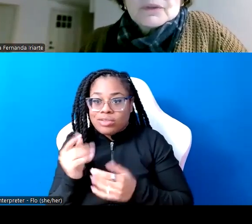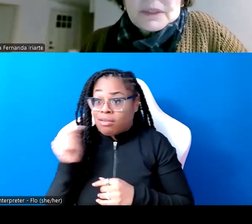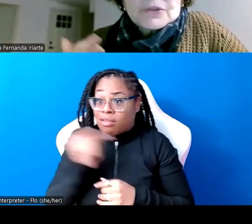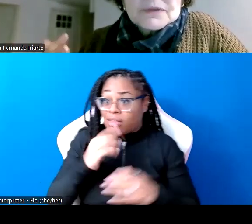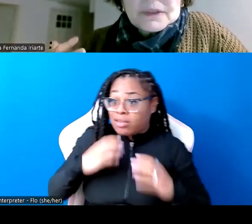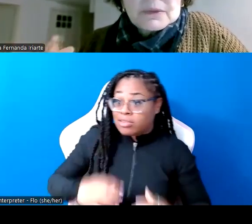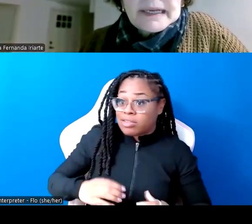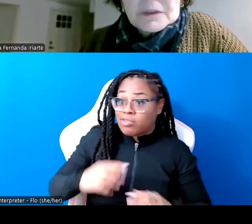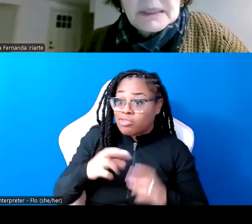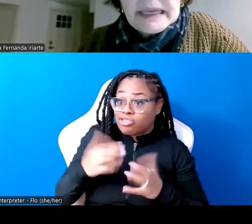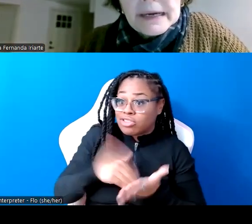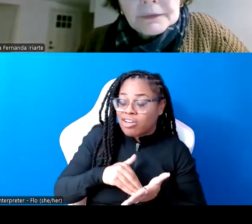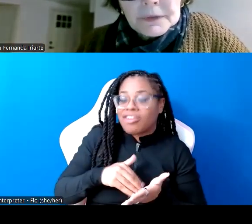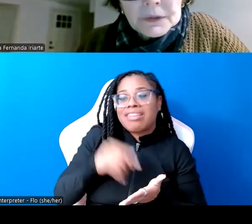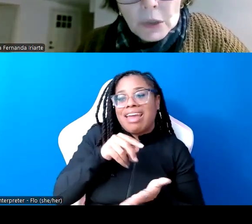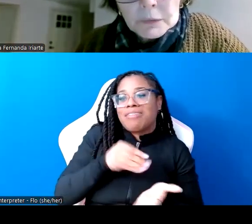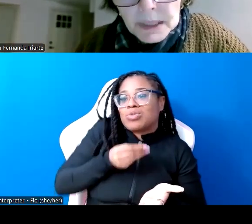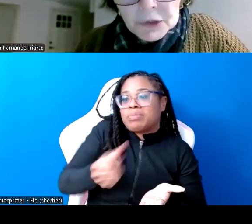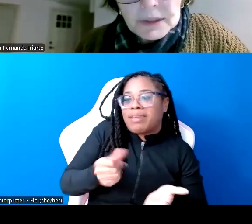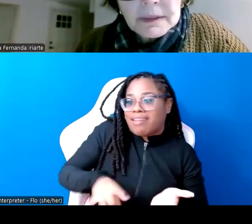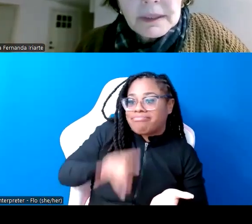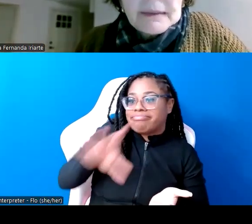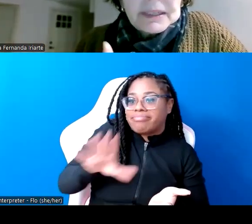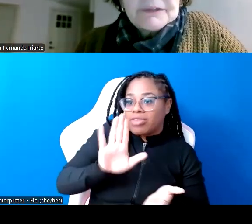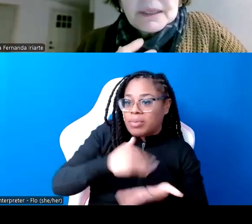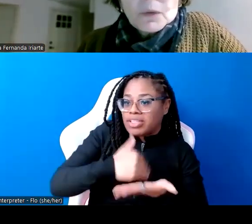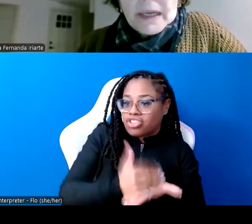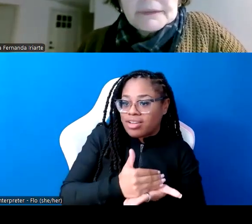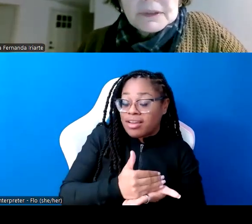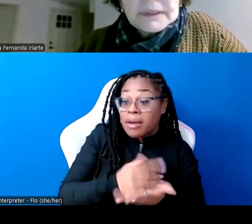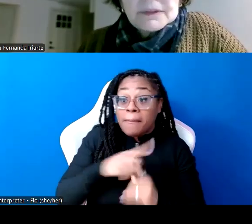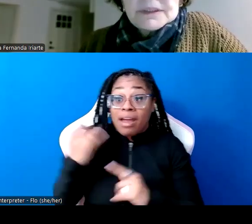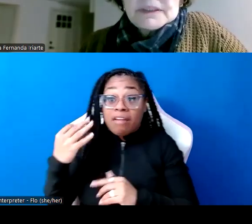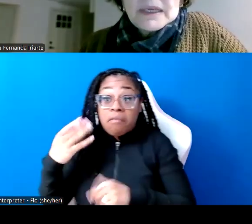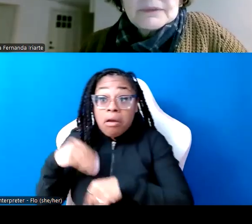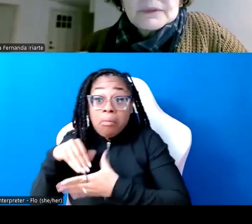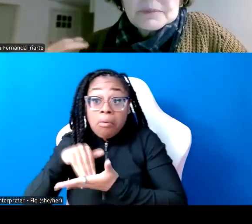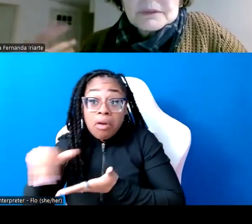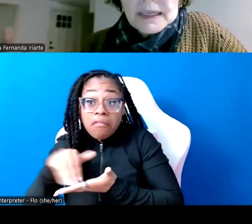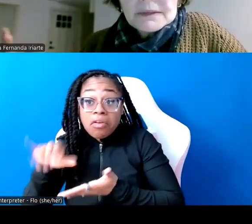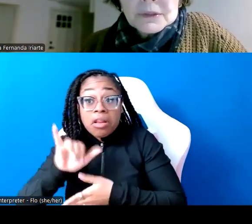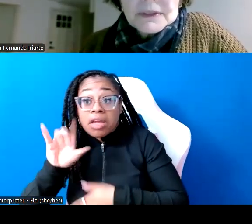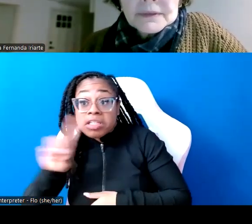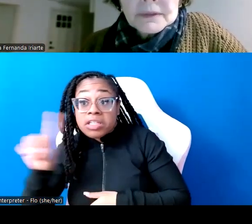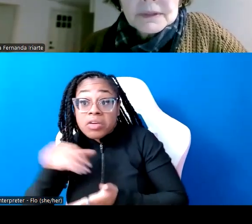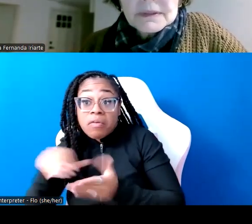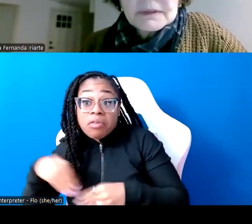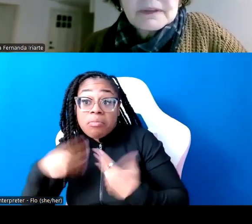the regional center will have to pay out of its own budget. But if I'm on a waiver like the DD waiver that provides nursing services,